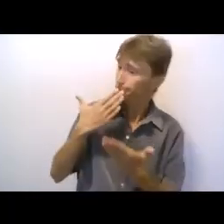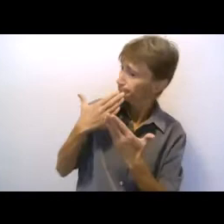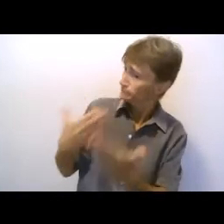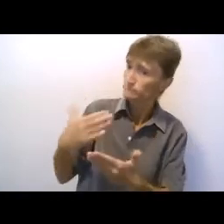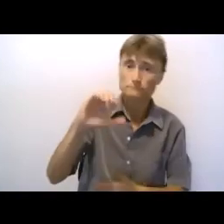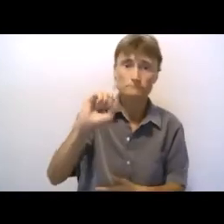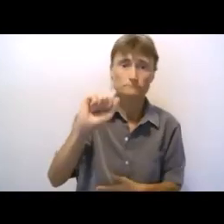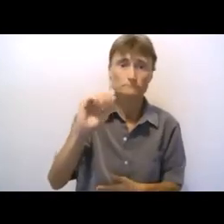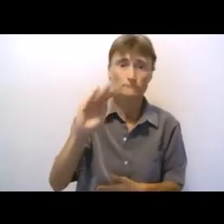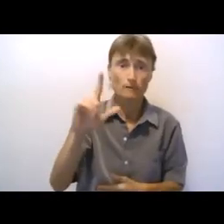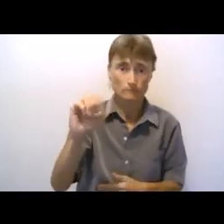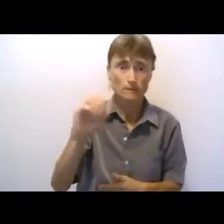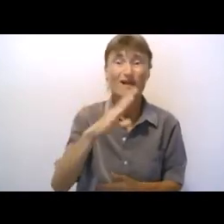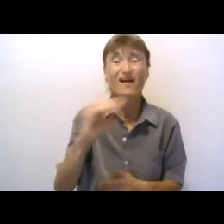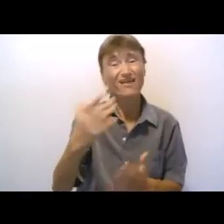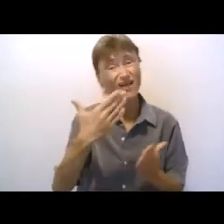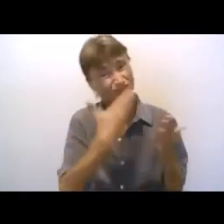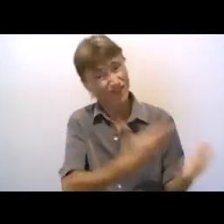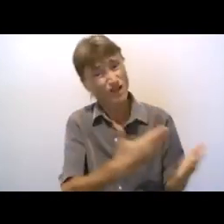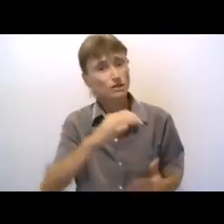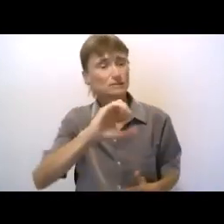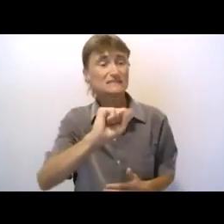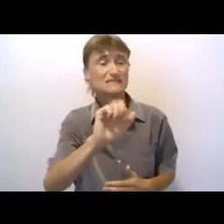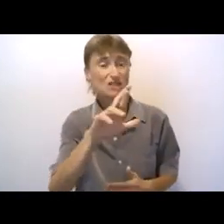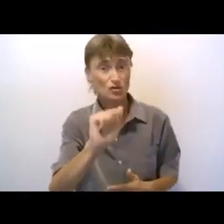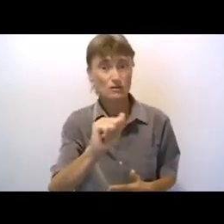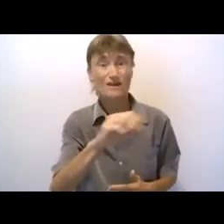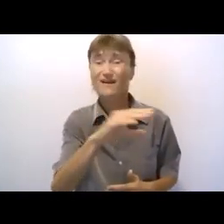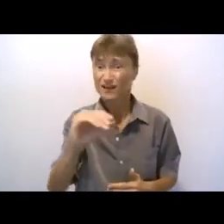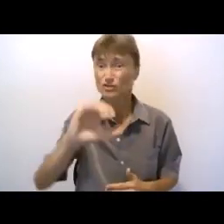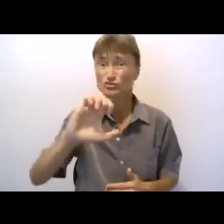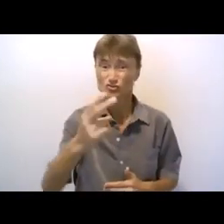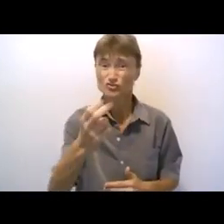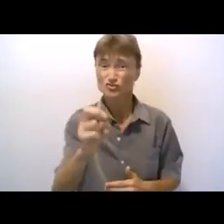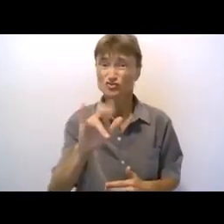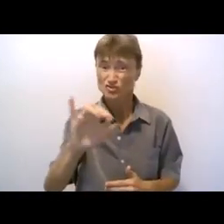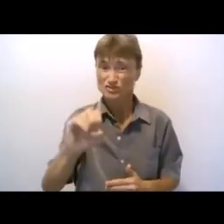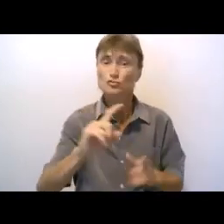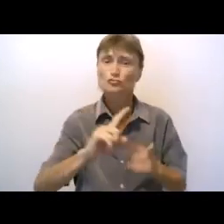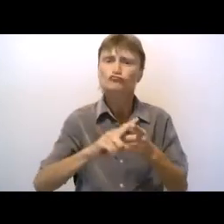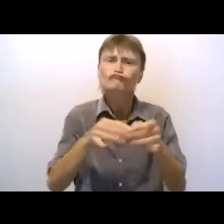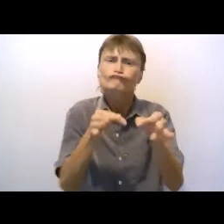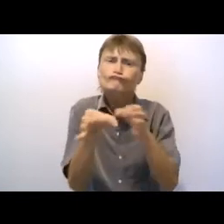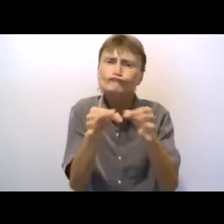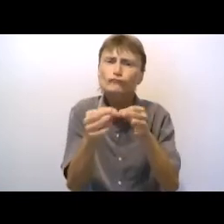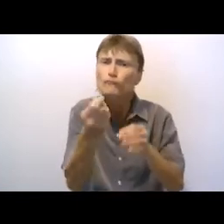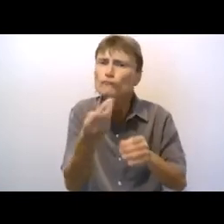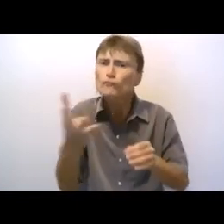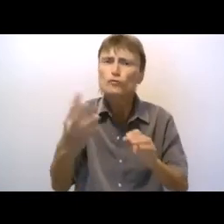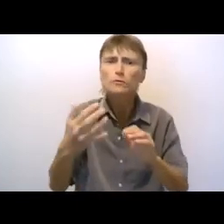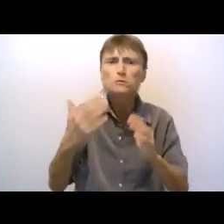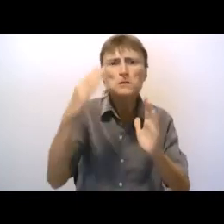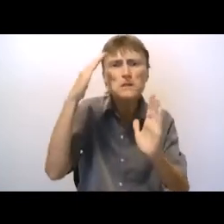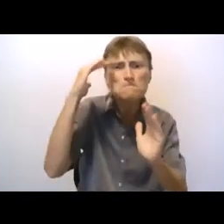Sara and Cherie for walking us through some of our technical considerations as well as